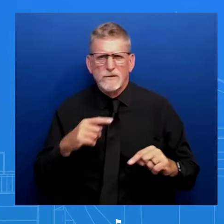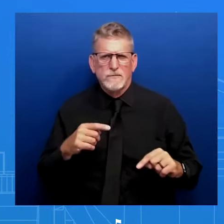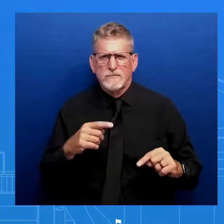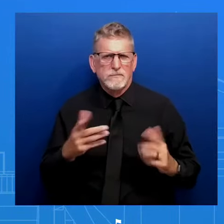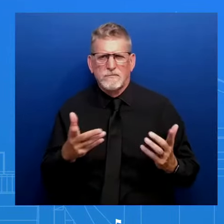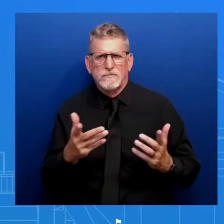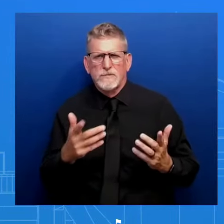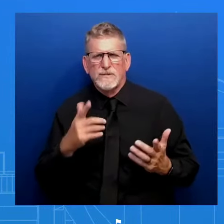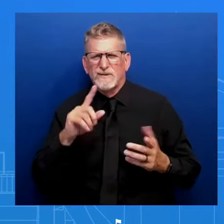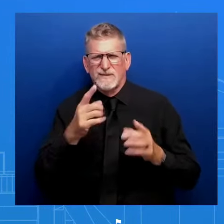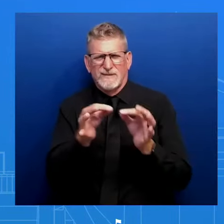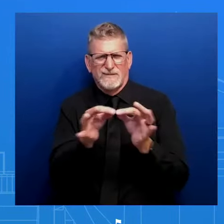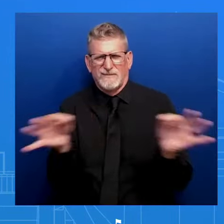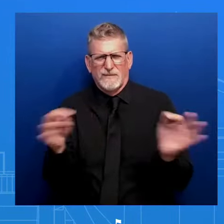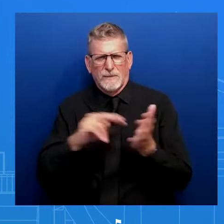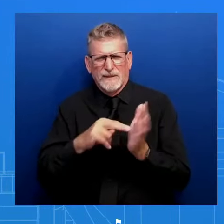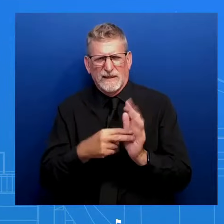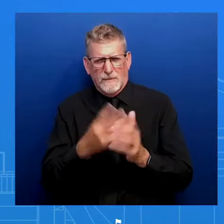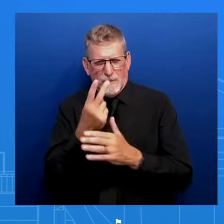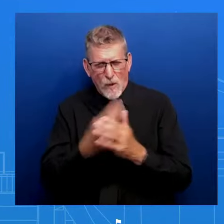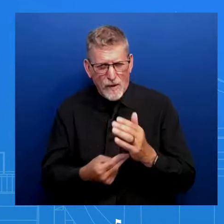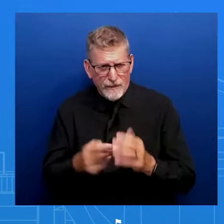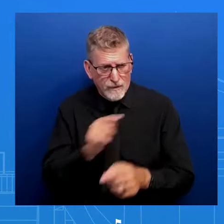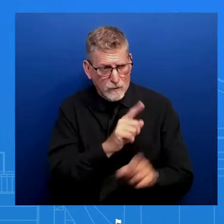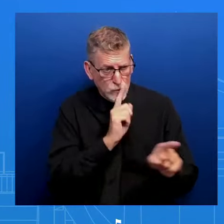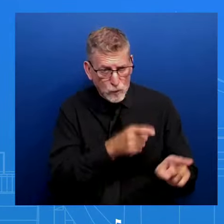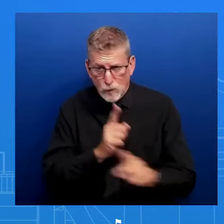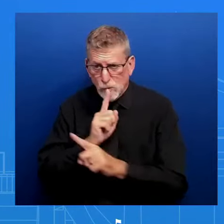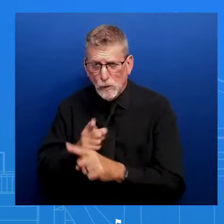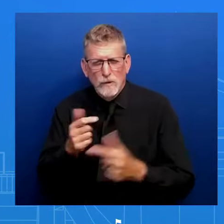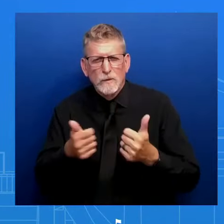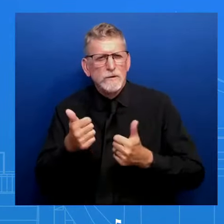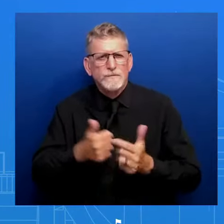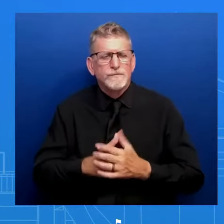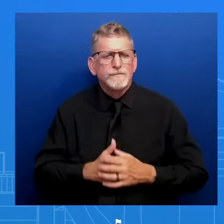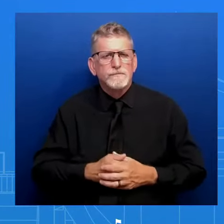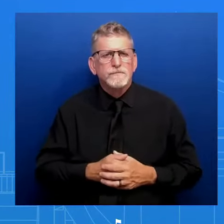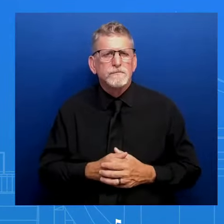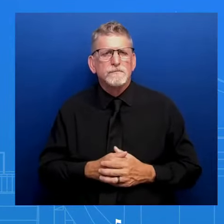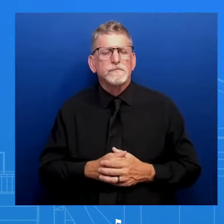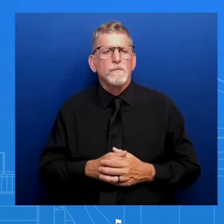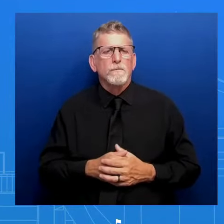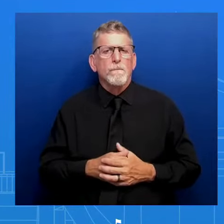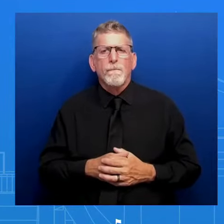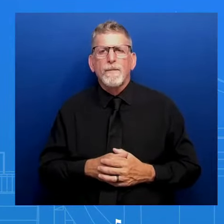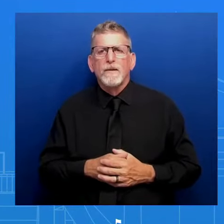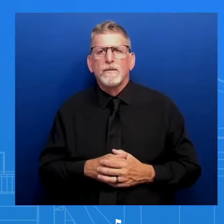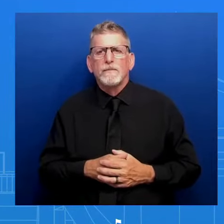Ms. Jean-Pierre: As I stated on Monday when I was asked this question multiple times, nothing has changed. Nothing has changed on this. The Press: So both of those statements are true?